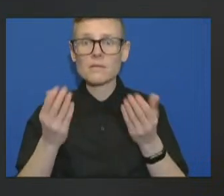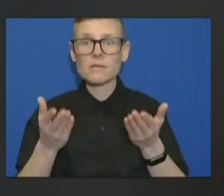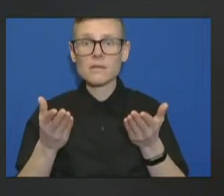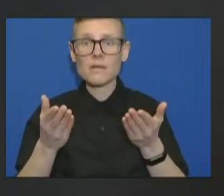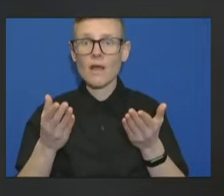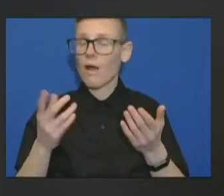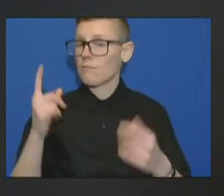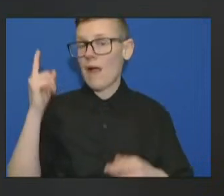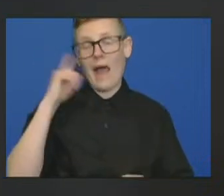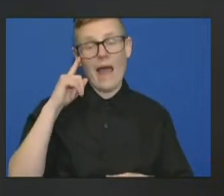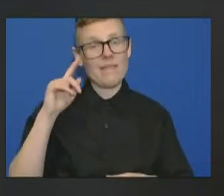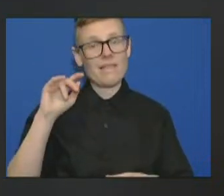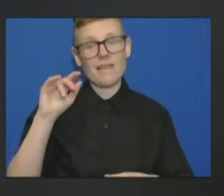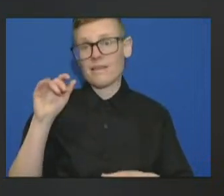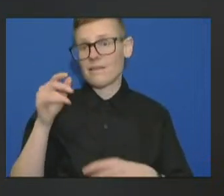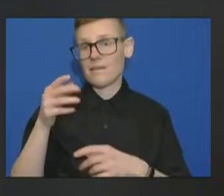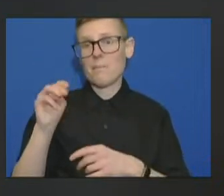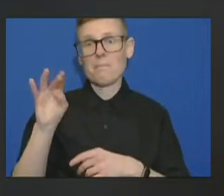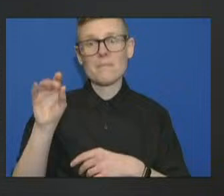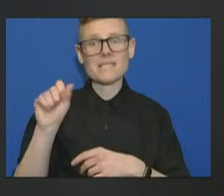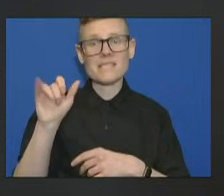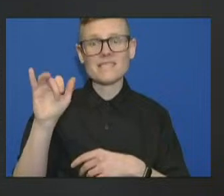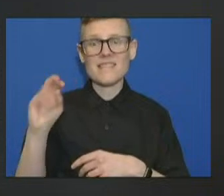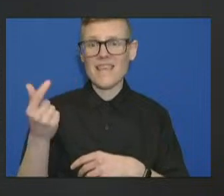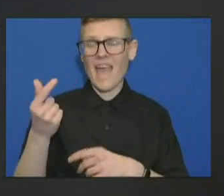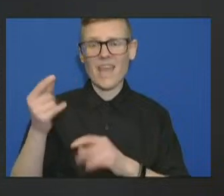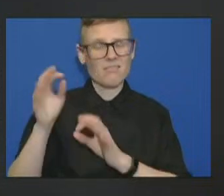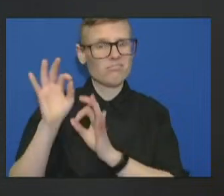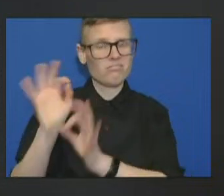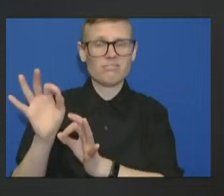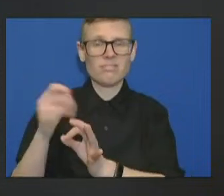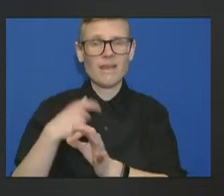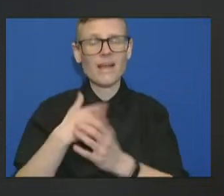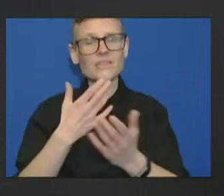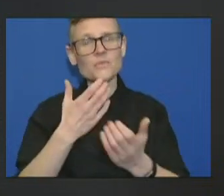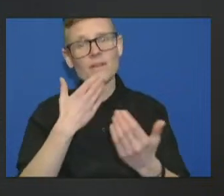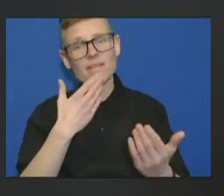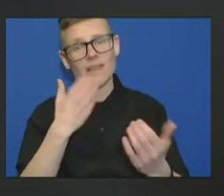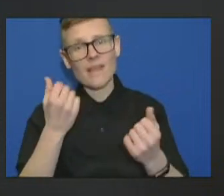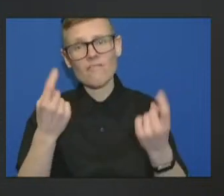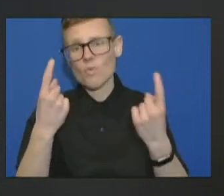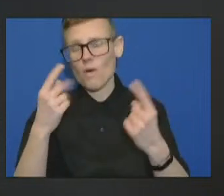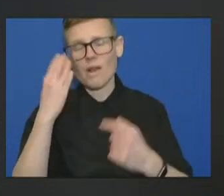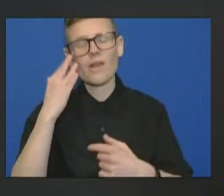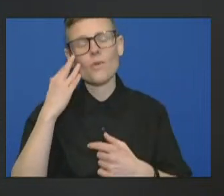Taylor, did you want to make some opening comments? I think